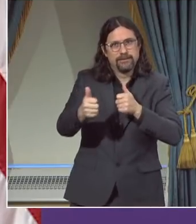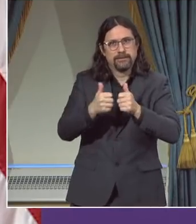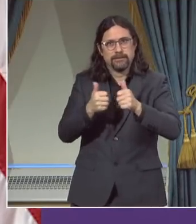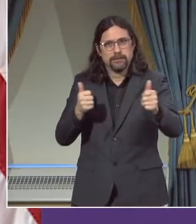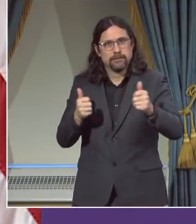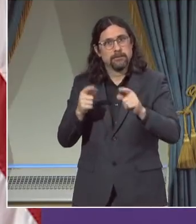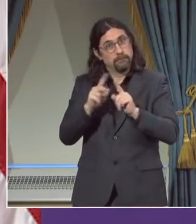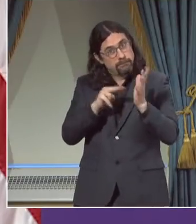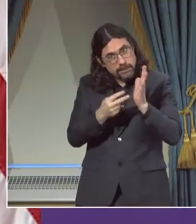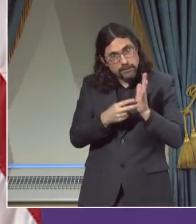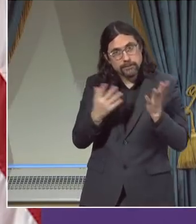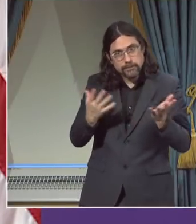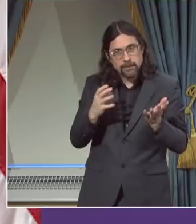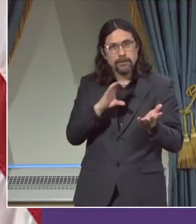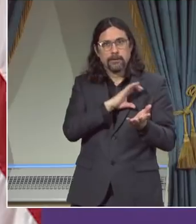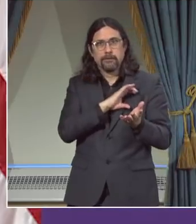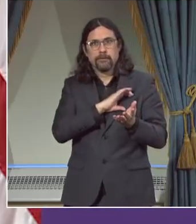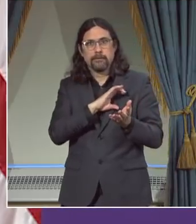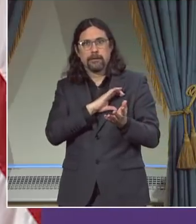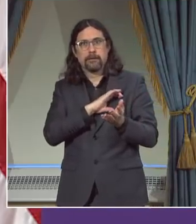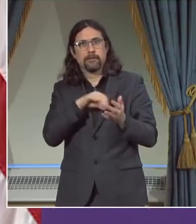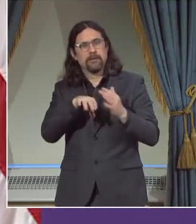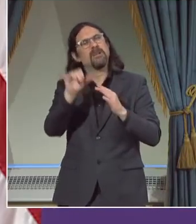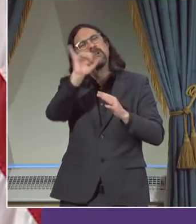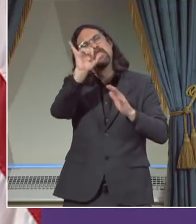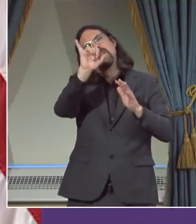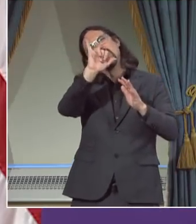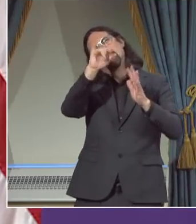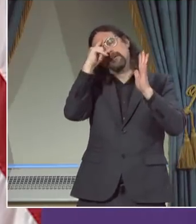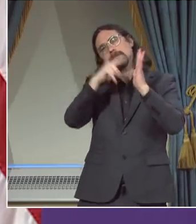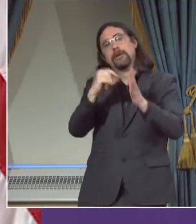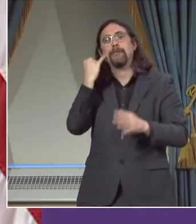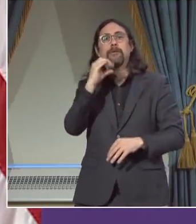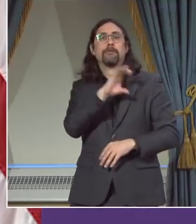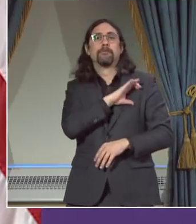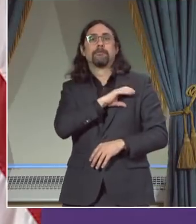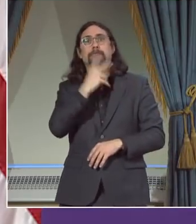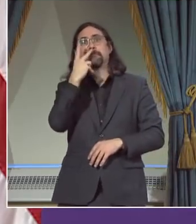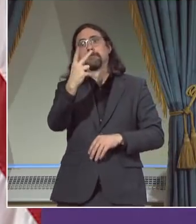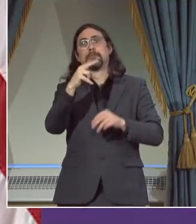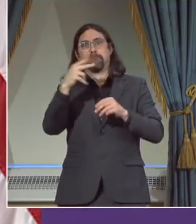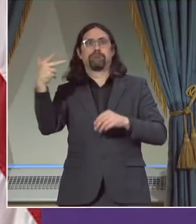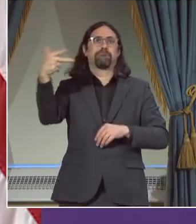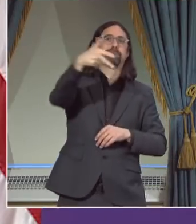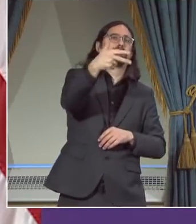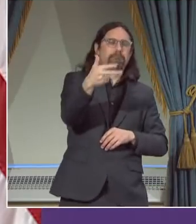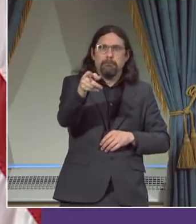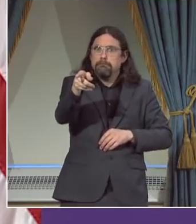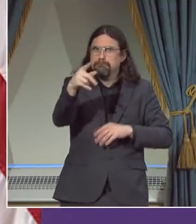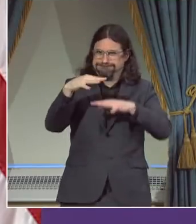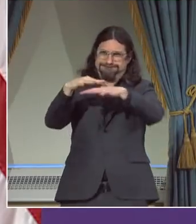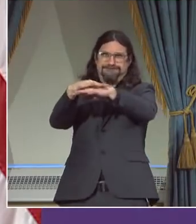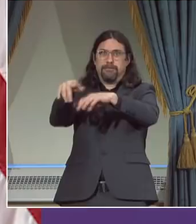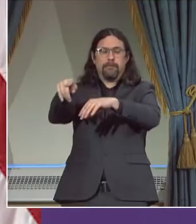IT MESAN INTERVENE, CLEAR OUT THAT CAR, HOLD UP THAT TRAI GN,ETPE OPLE PRSEAD OUT IMMEDIATELY, DO NOT ALLOW ANY